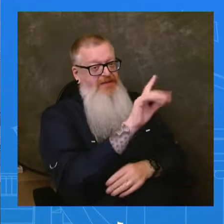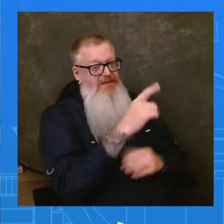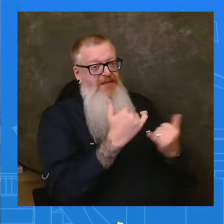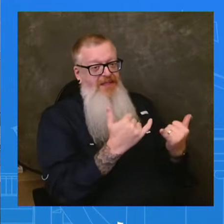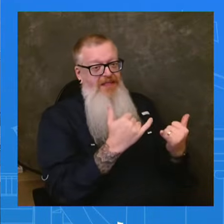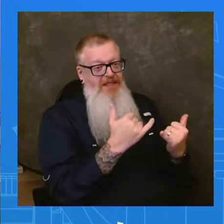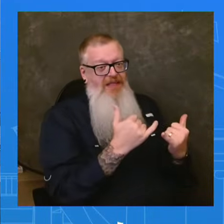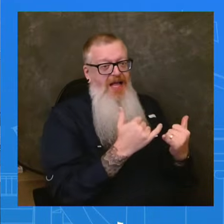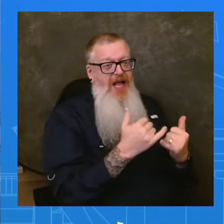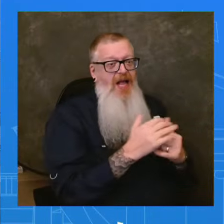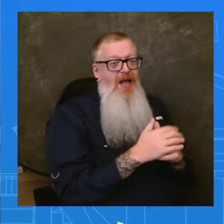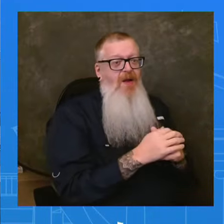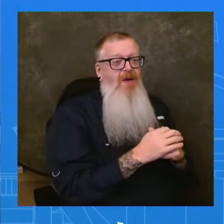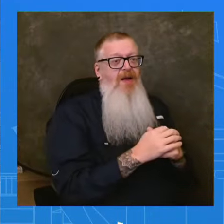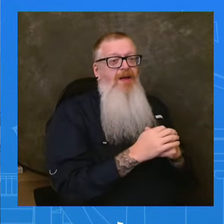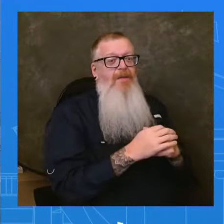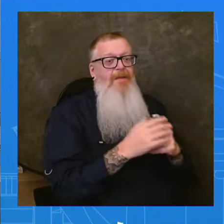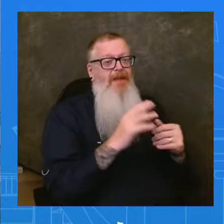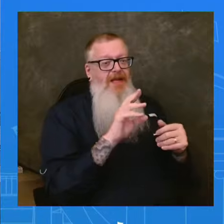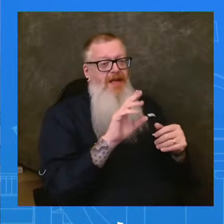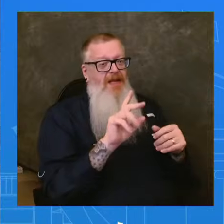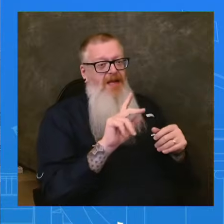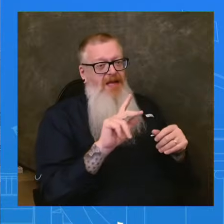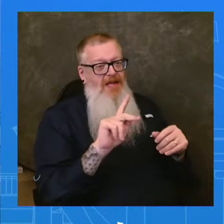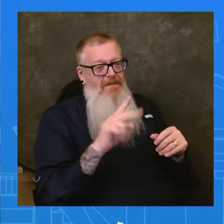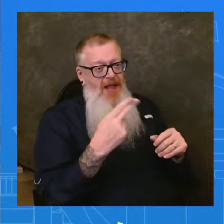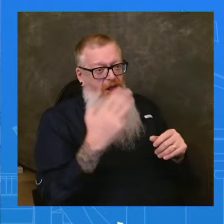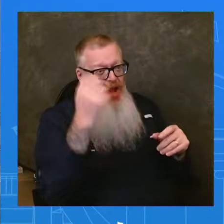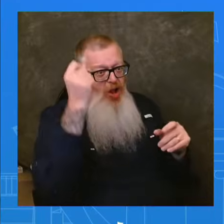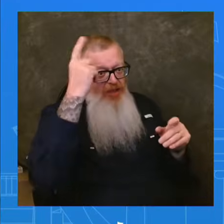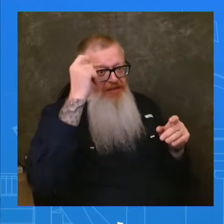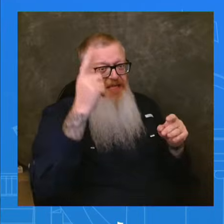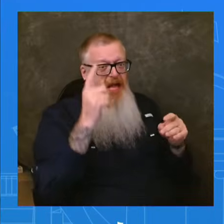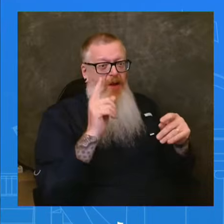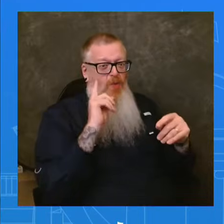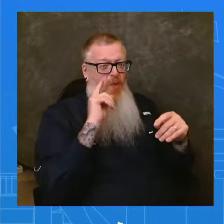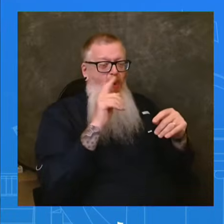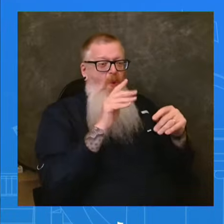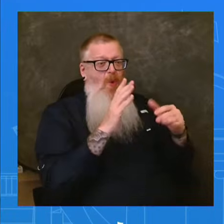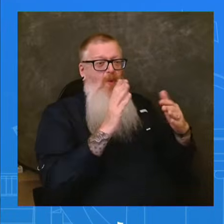to attack energy facilities in Iran? Ms. Jean-Pierre: So, we've spoken to that.